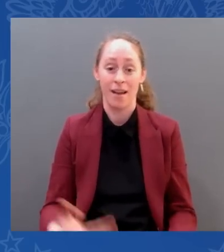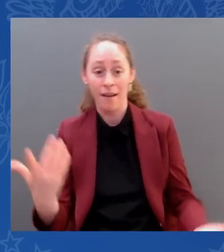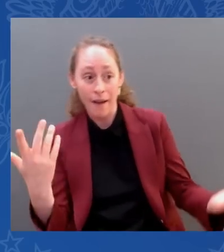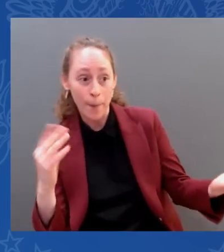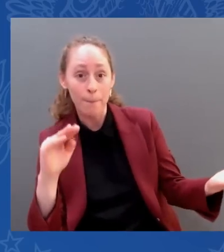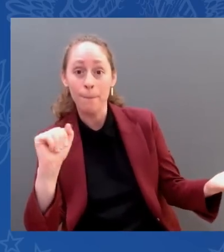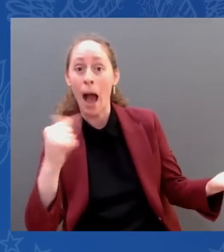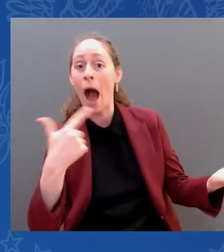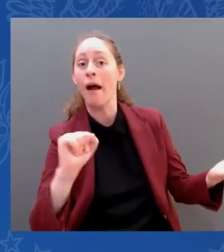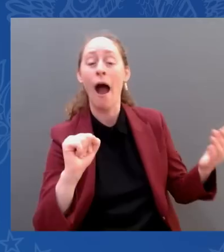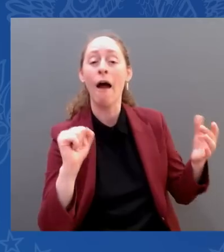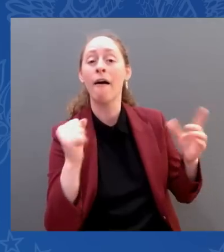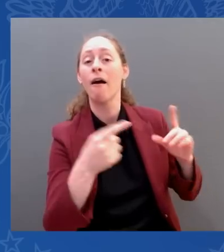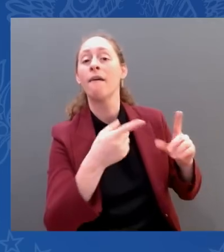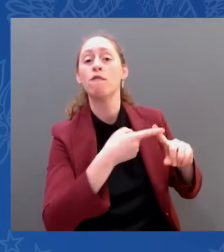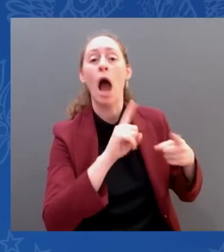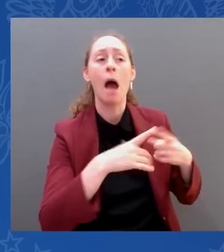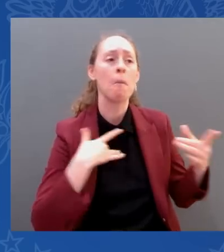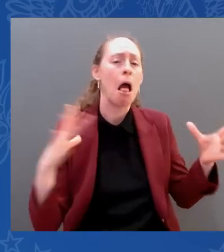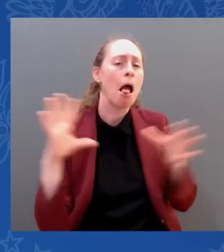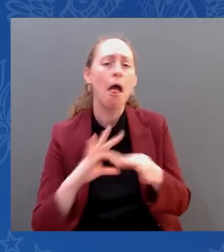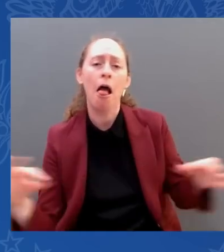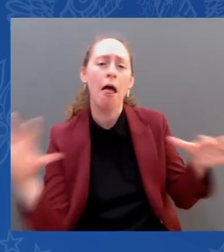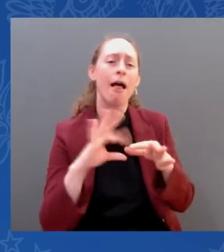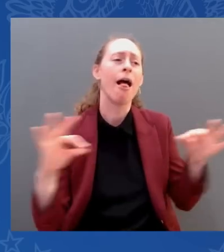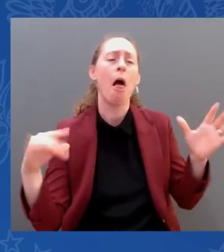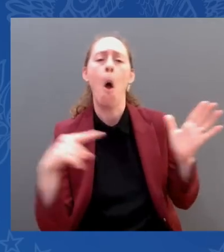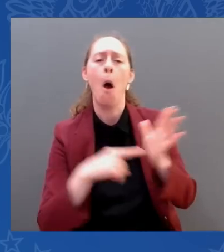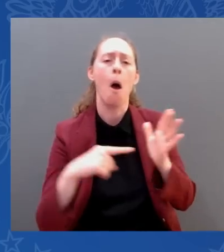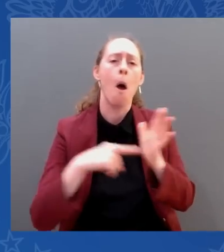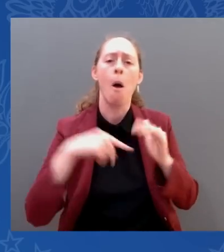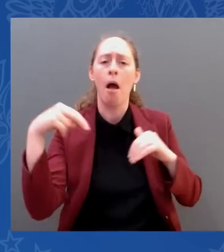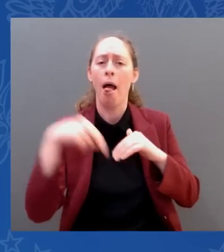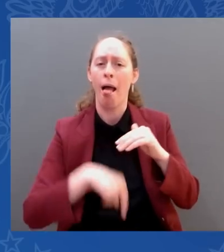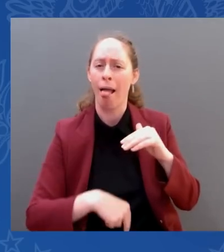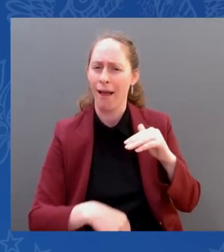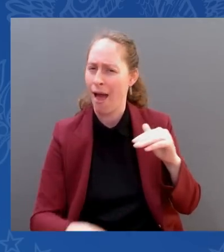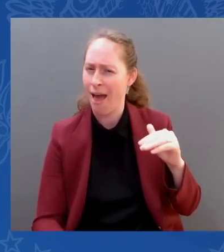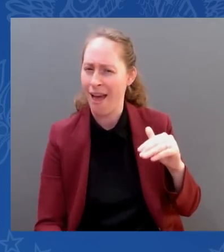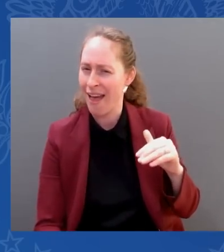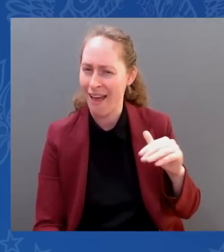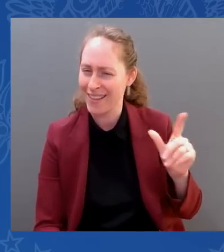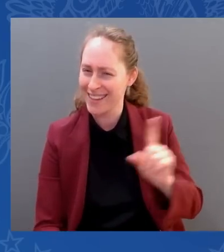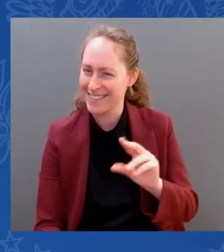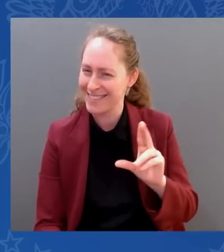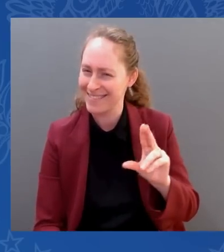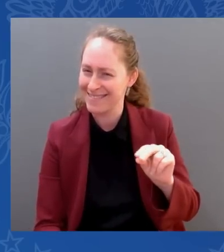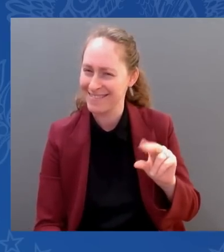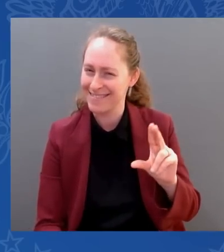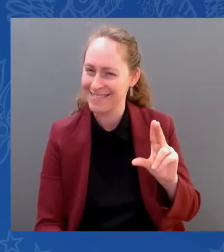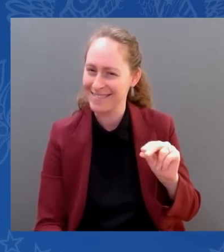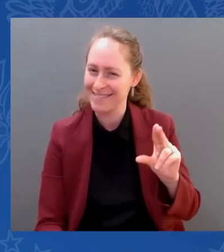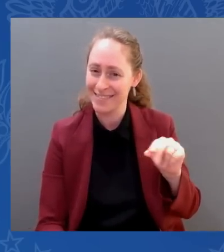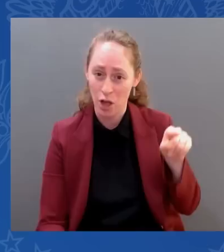They increased the deficit by 2 trillion bucks. Anyway, that's another story. But, look, this is the largest decline in American history.